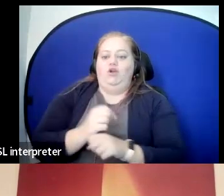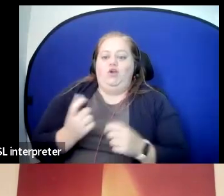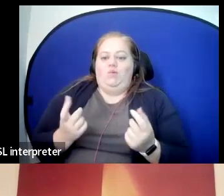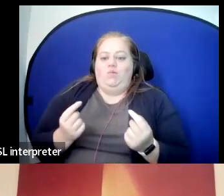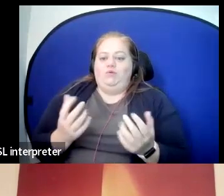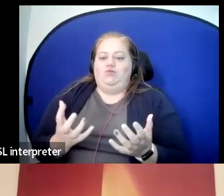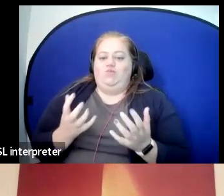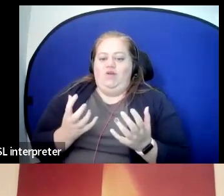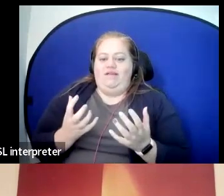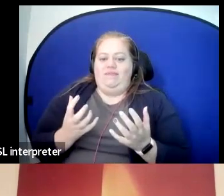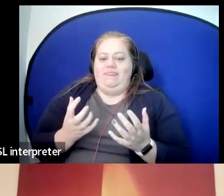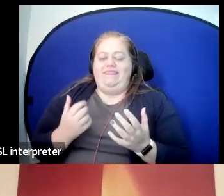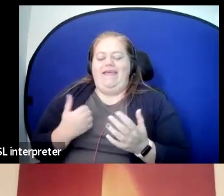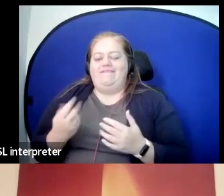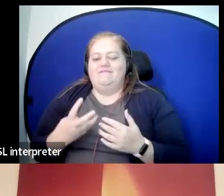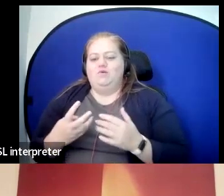And they offered a small menu here--